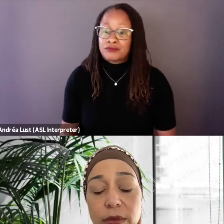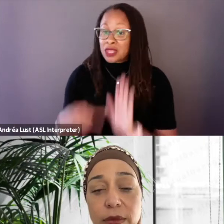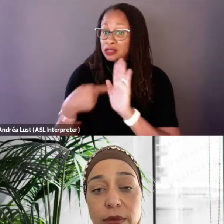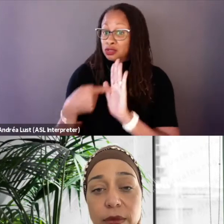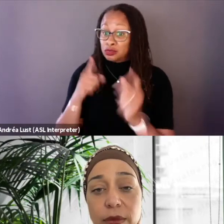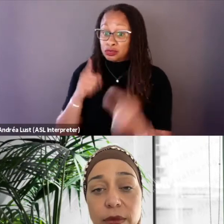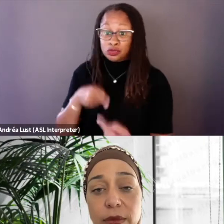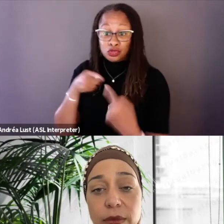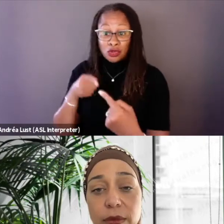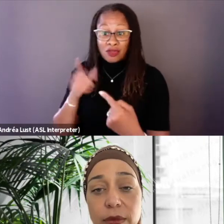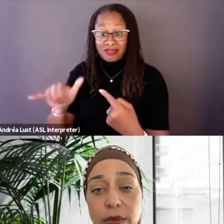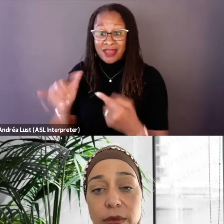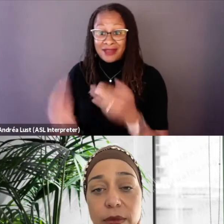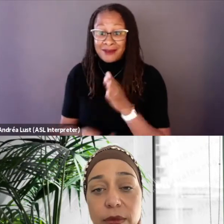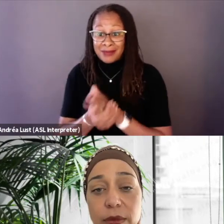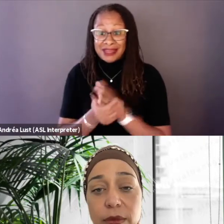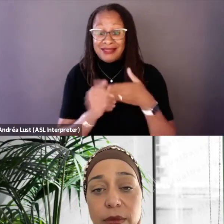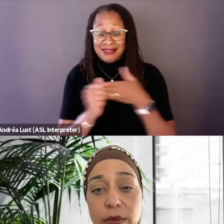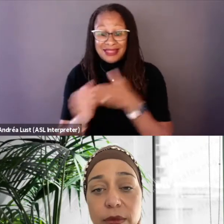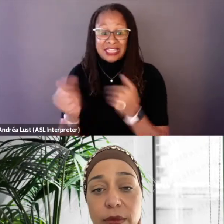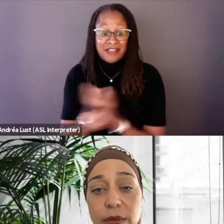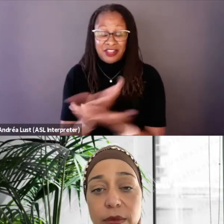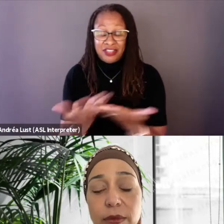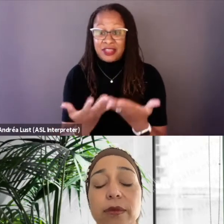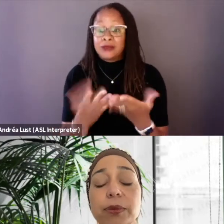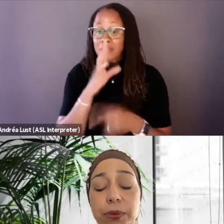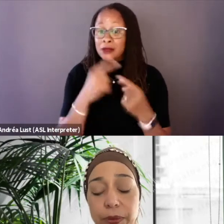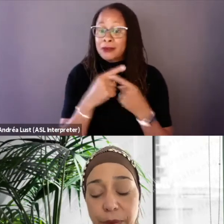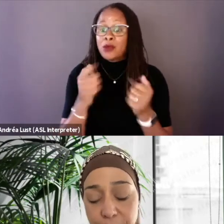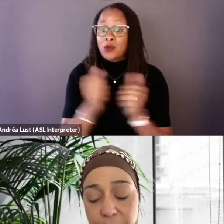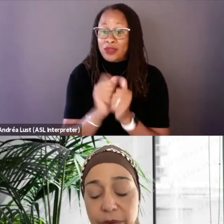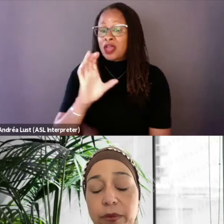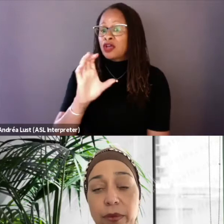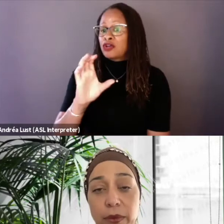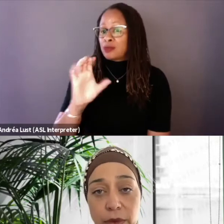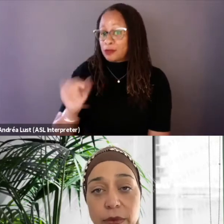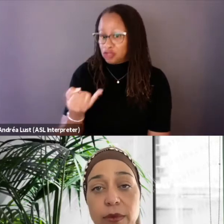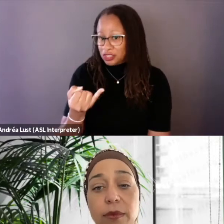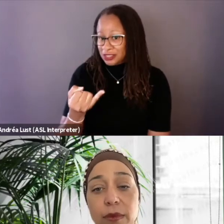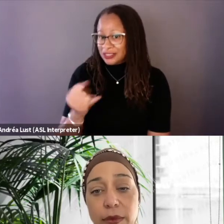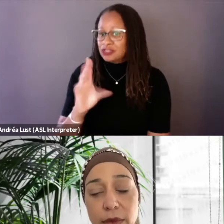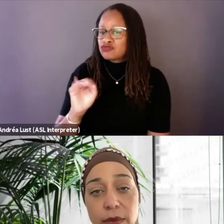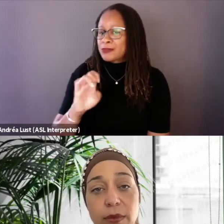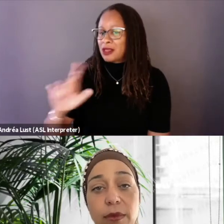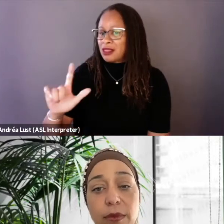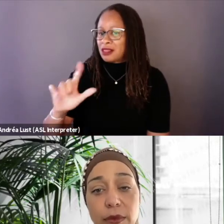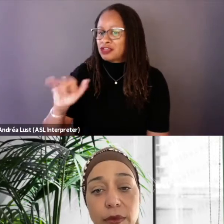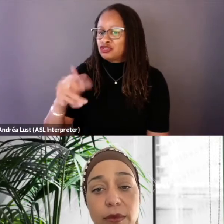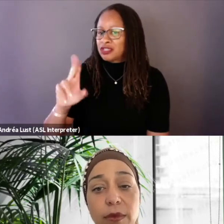you know, led to all the things that we're talking about in criminal justice and policing and all that sort of thing. And now we look at Amend